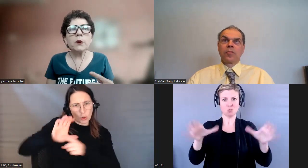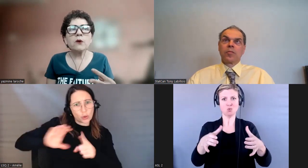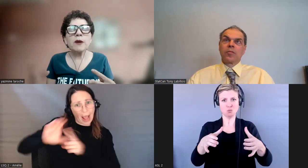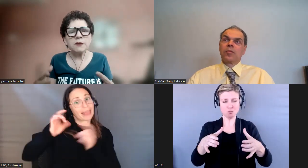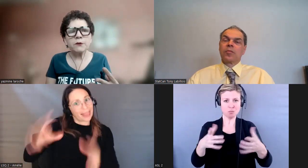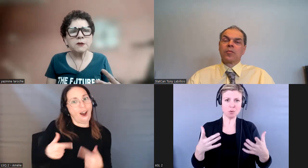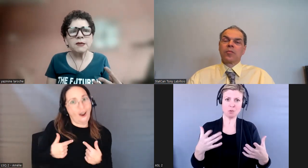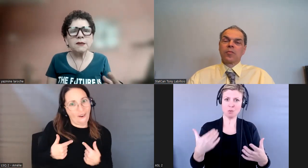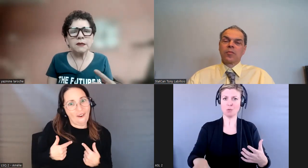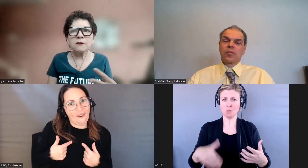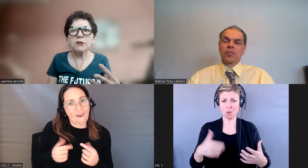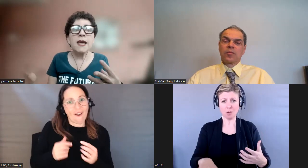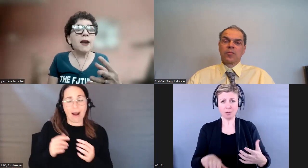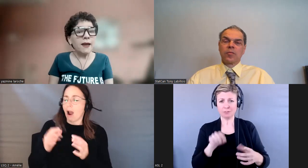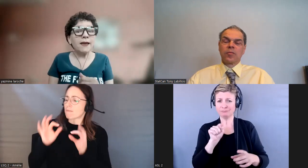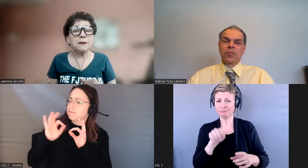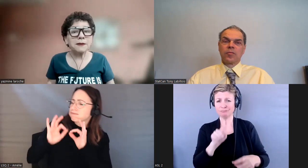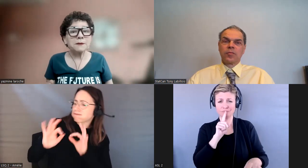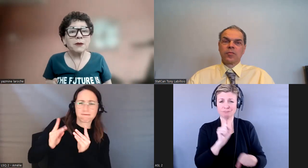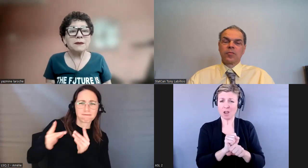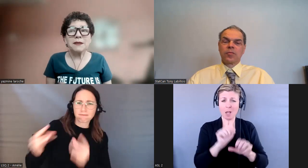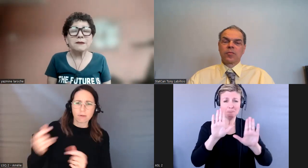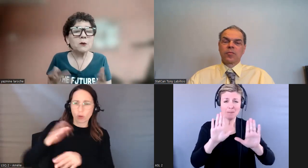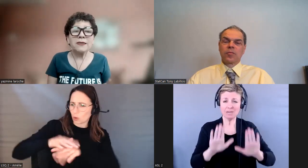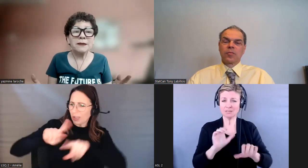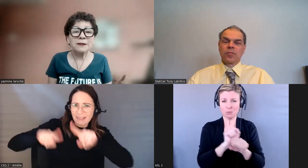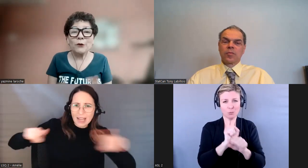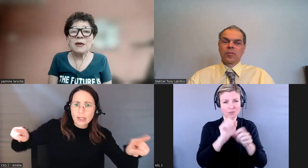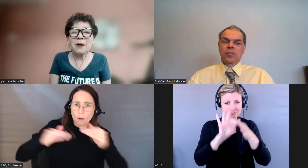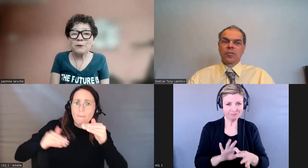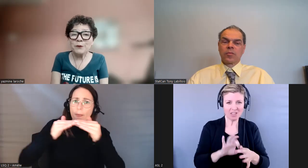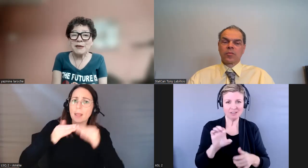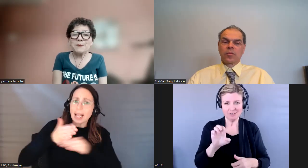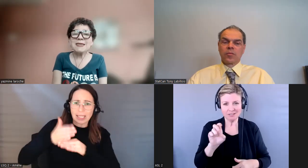work around diversity and inclusion and accessibility so I think it's a great time for me to be